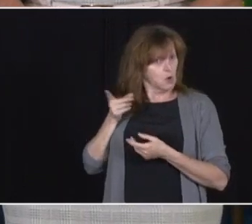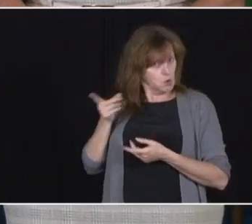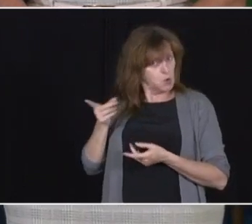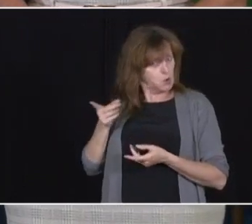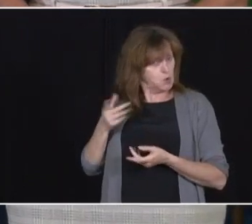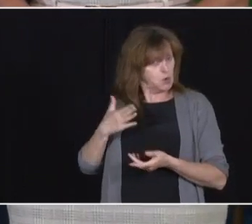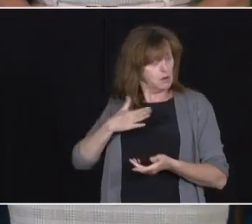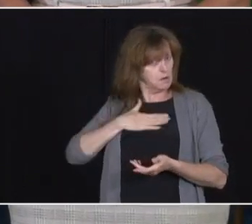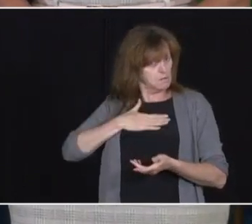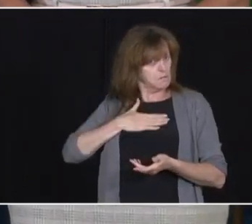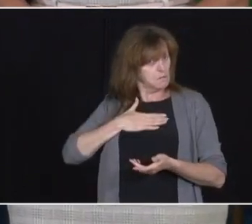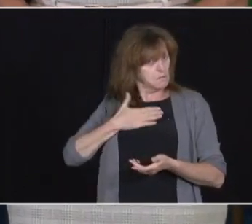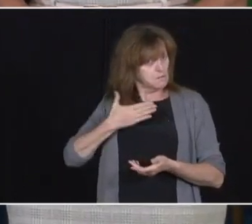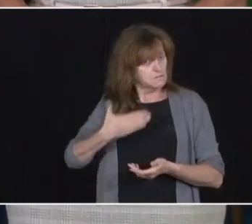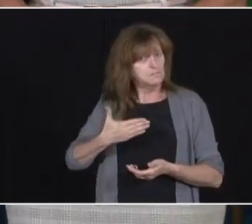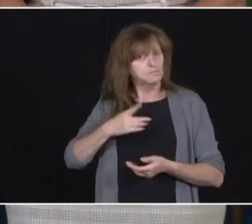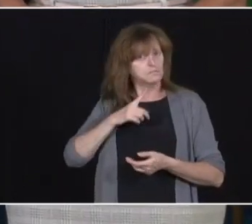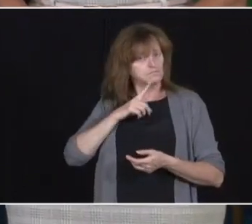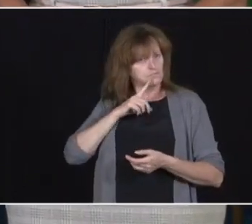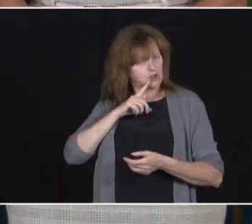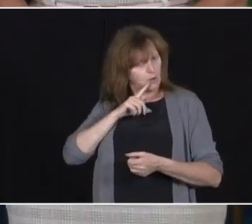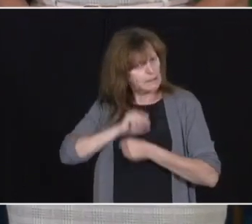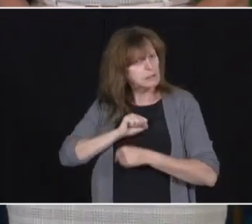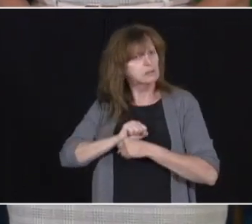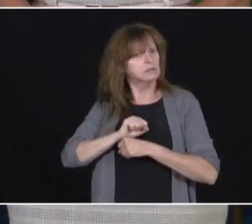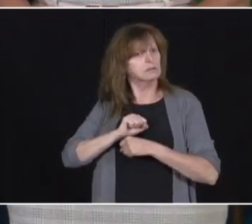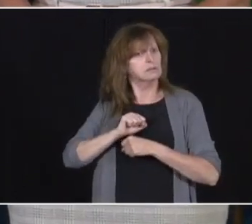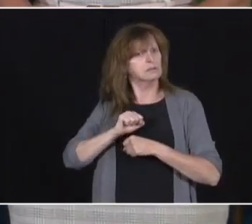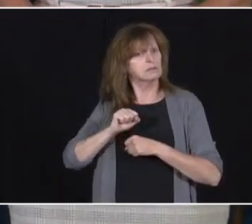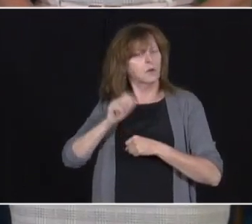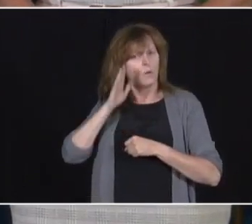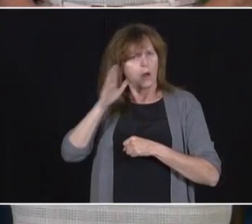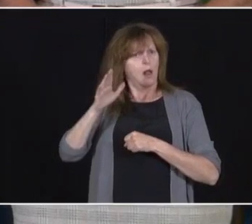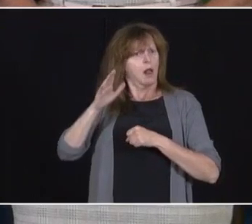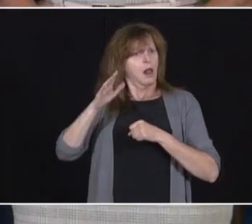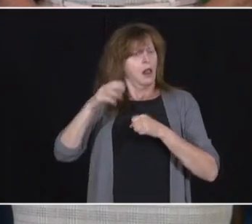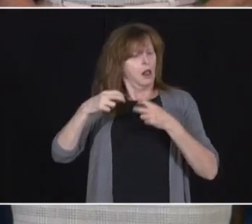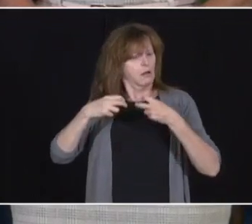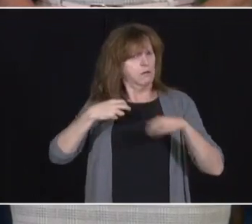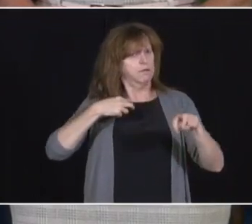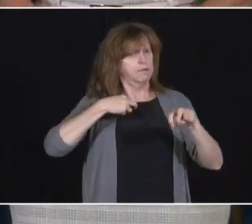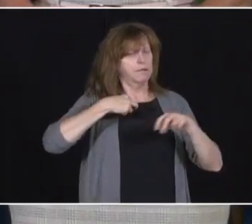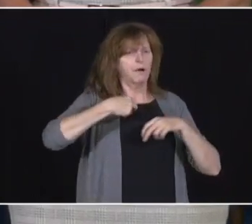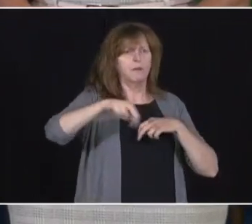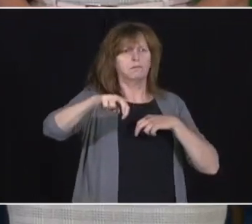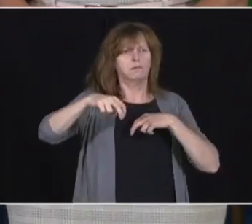So just in a general sense, as premier, are you willing to really look at giving UNESCO governments more control around police budgeting?